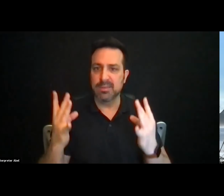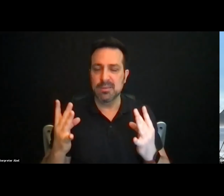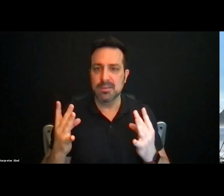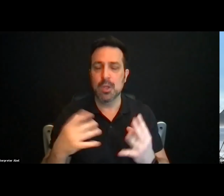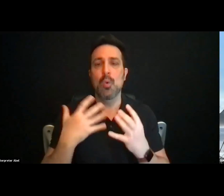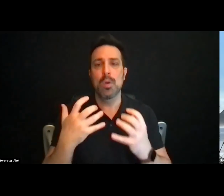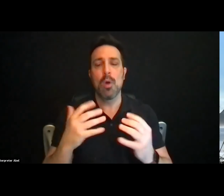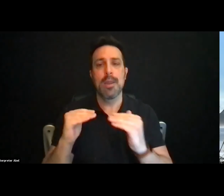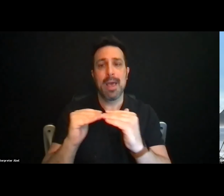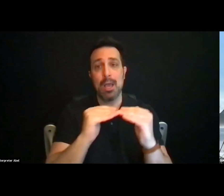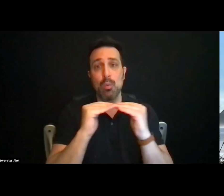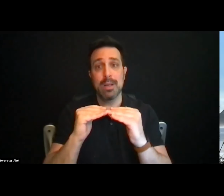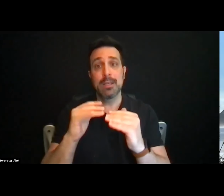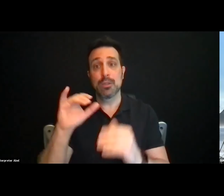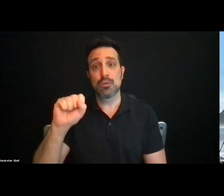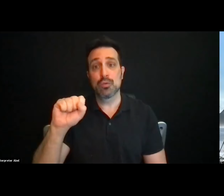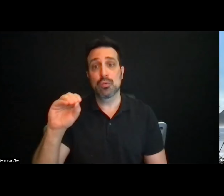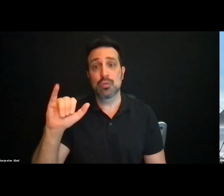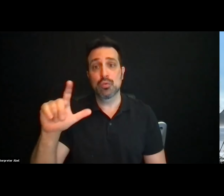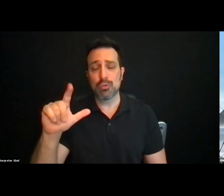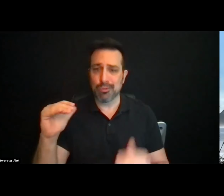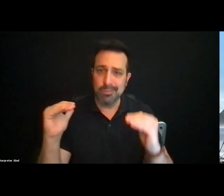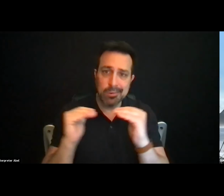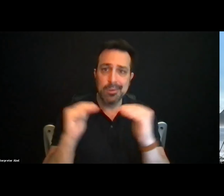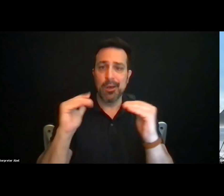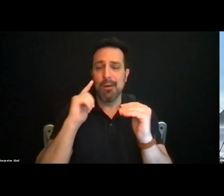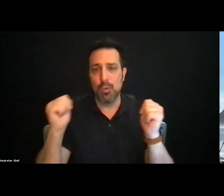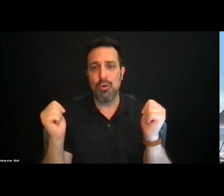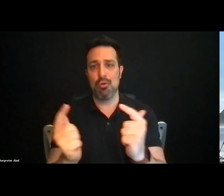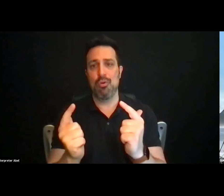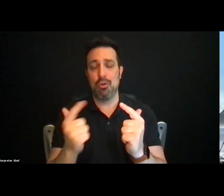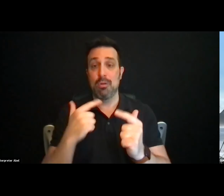fight with you to end the systems of racism